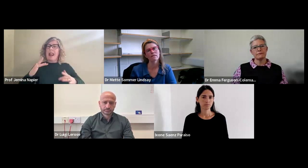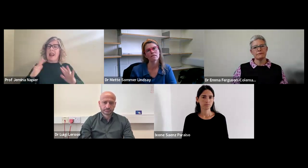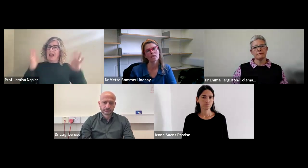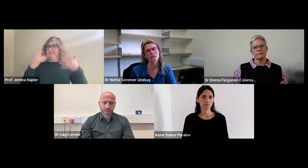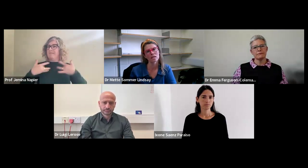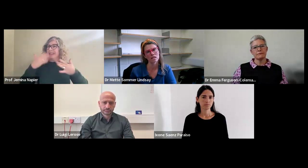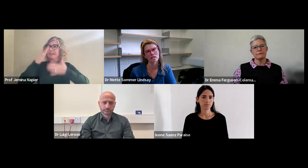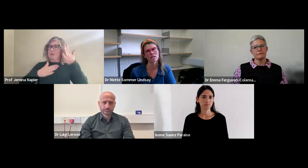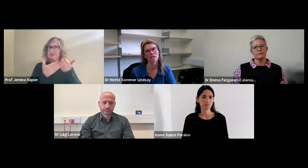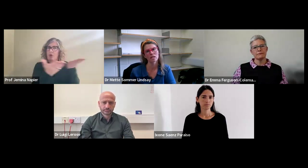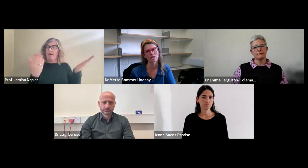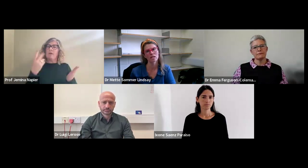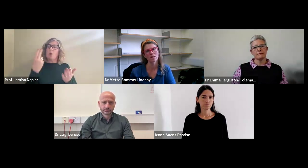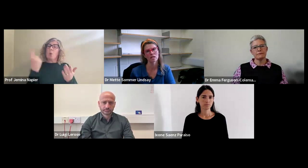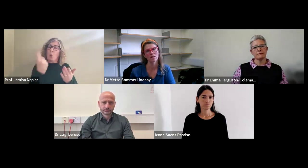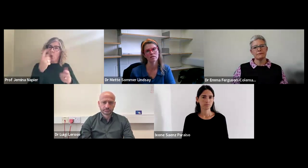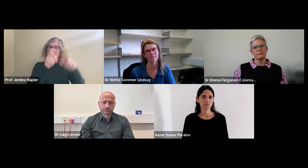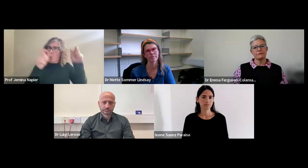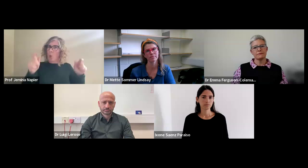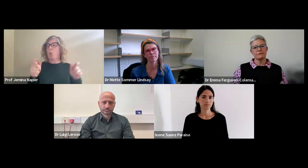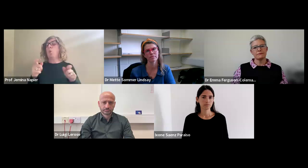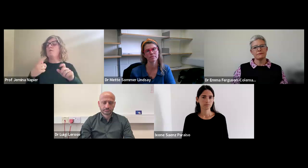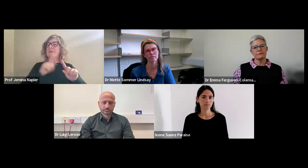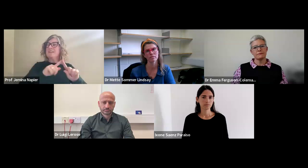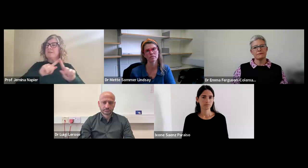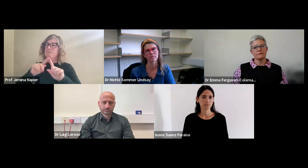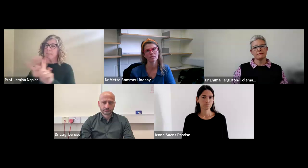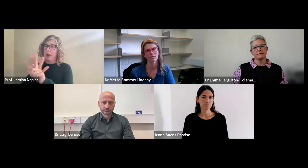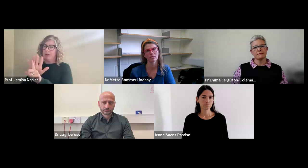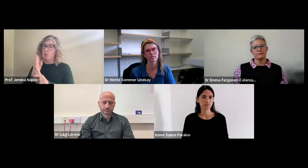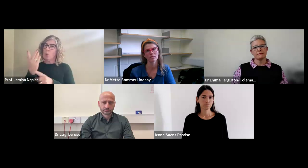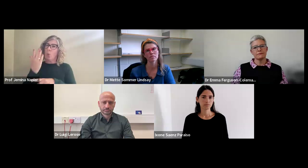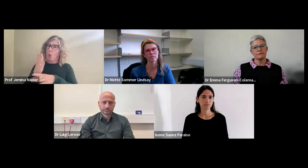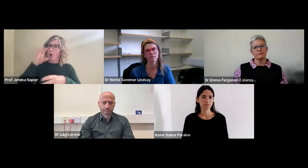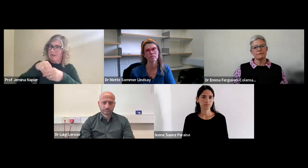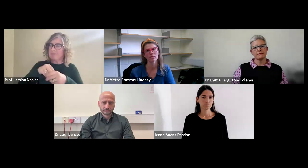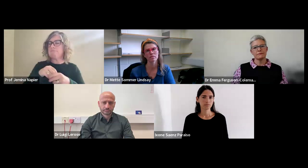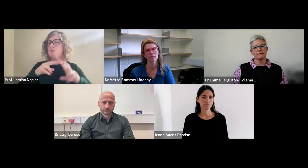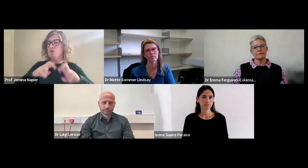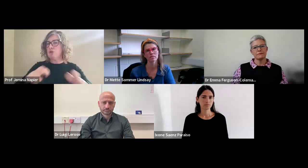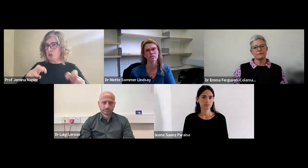to uplift the lived experiences of people who have experienced marginalization and are from different